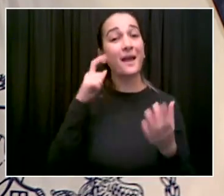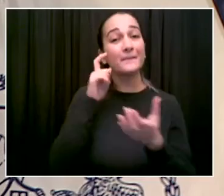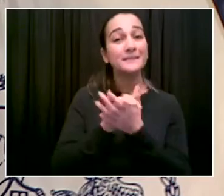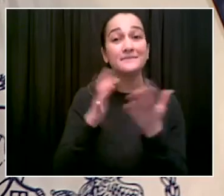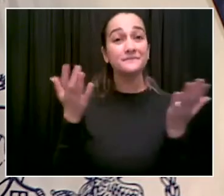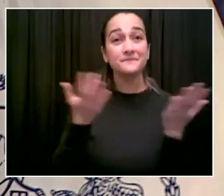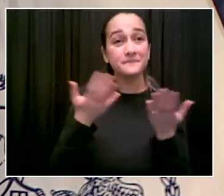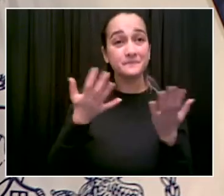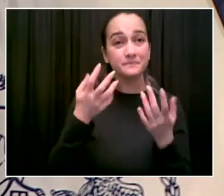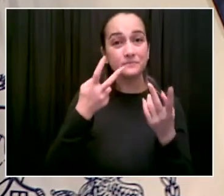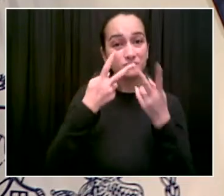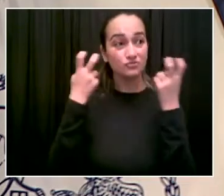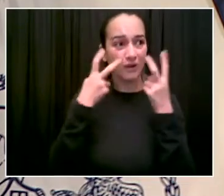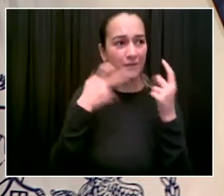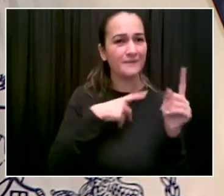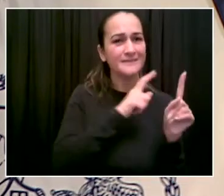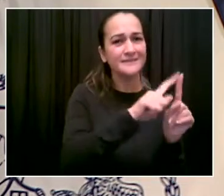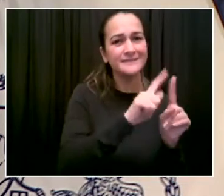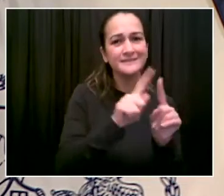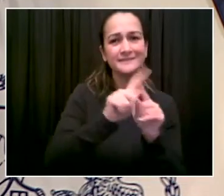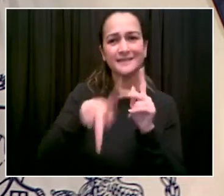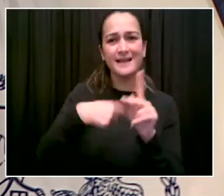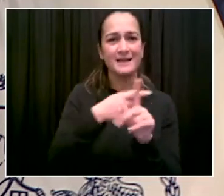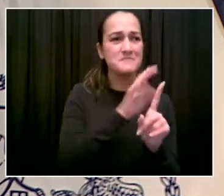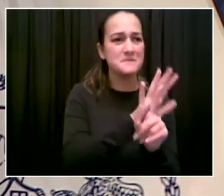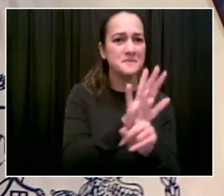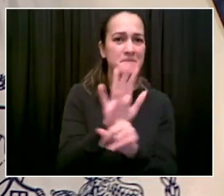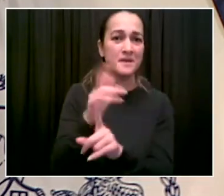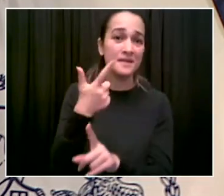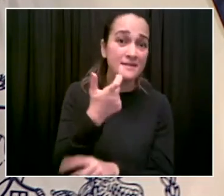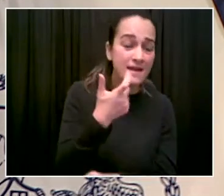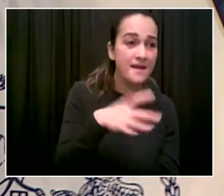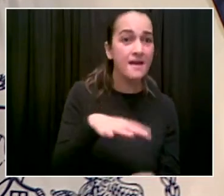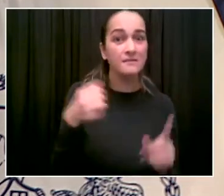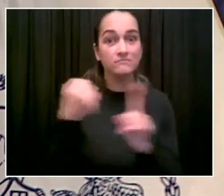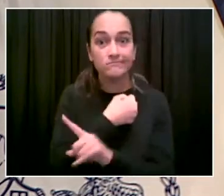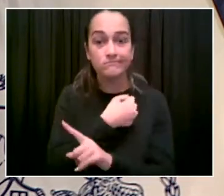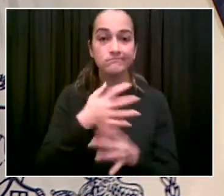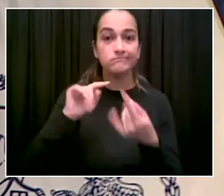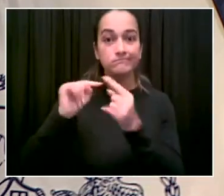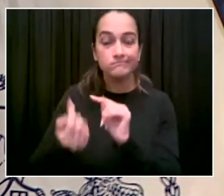IN ADDRESSING PUBLIC SAFETY IS THERE IS A WIDE VARIETY F O OFFENSES. NOT A